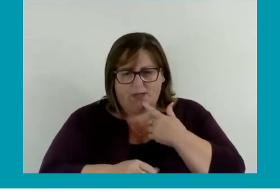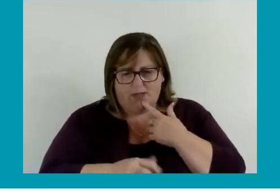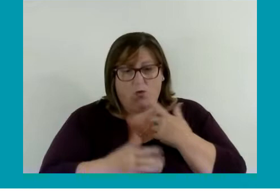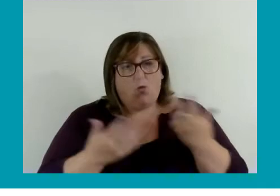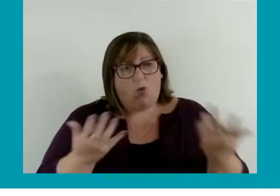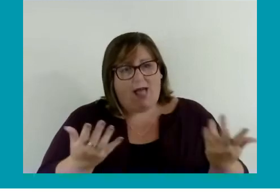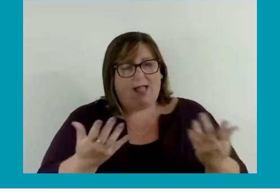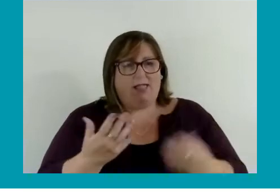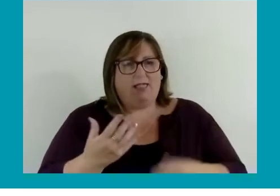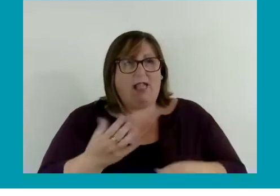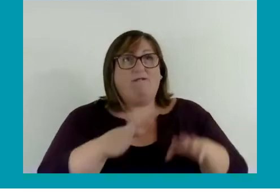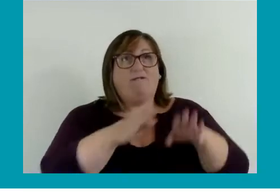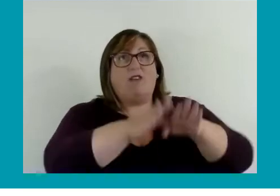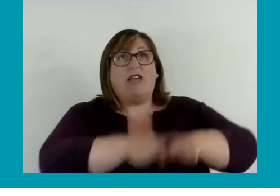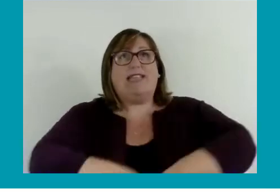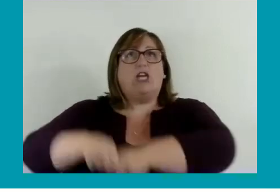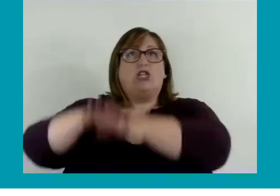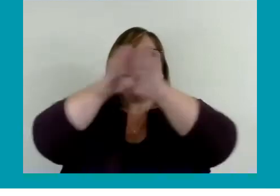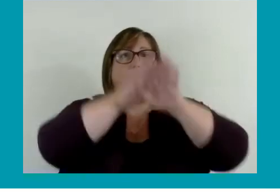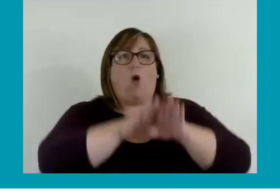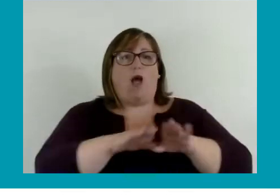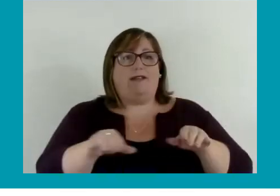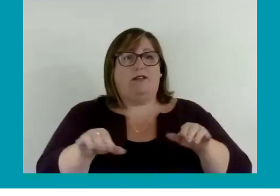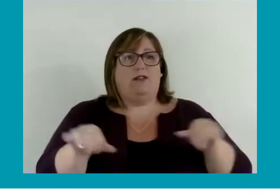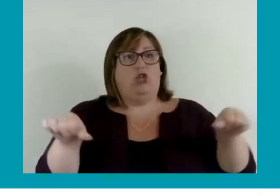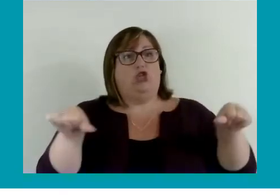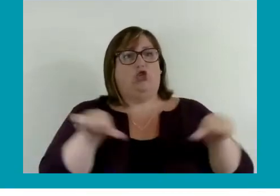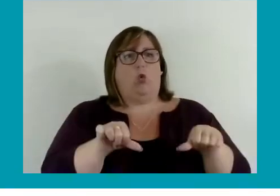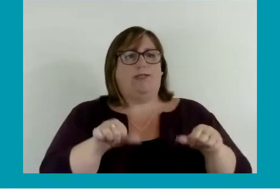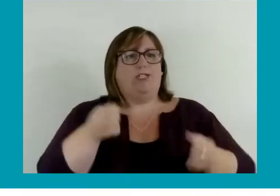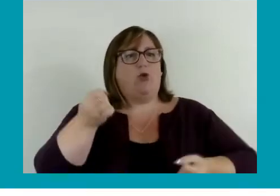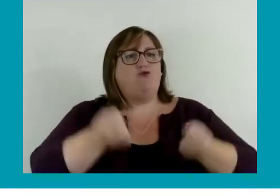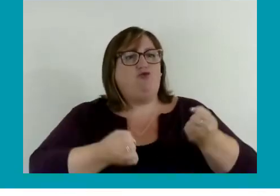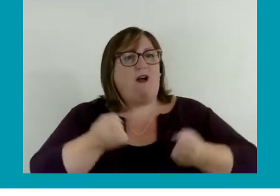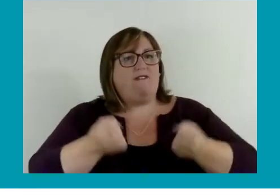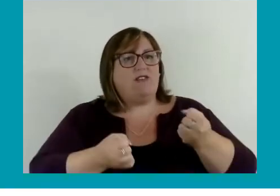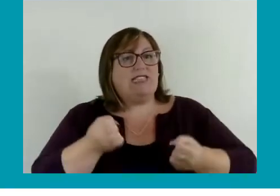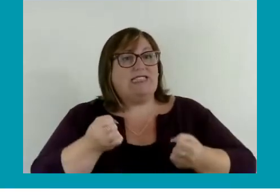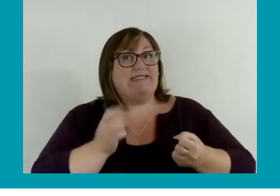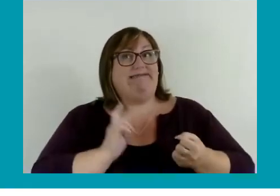shortage of drivers and and that's been affecting us for quite some time actually as a business we